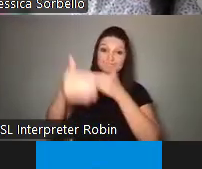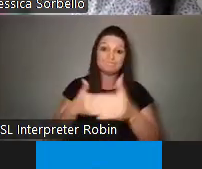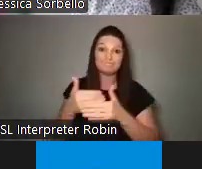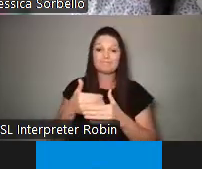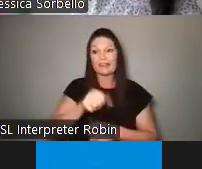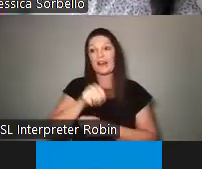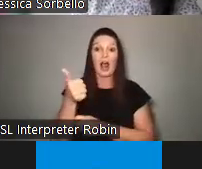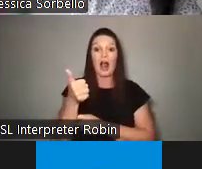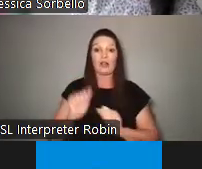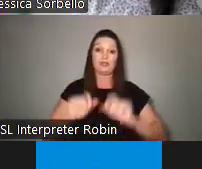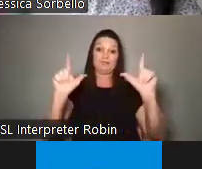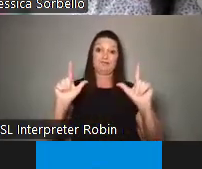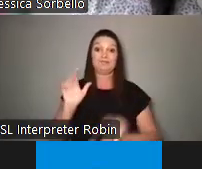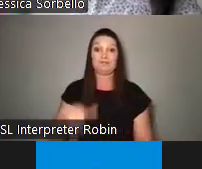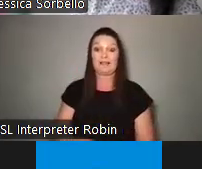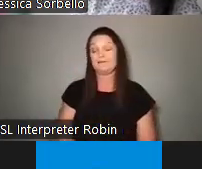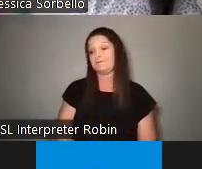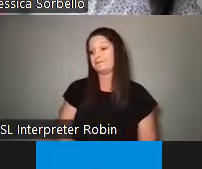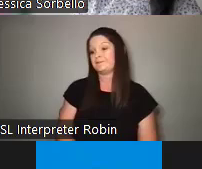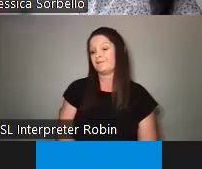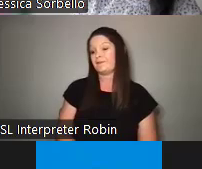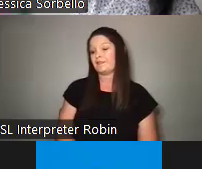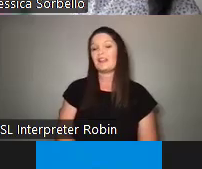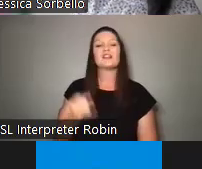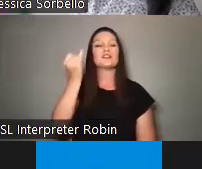take a stab. I keep saying panelist. If any attendee